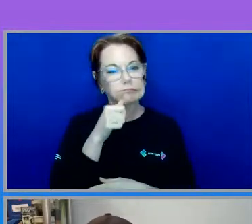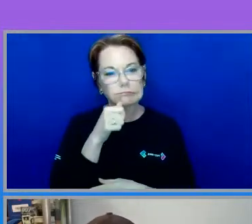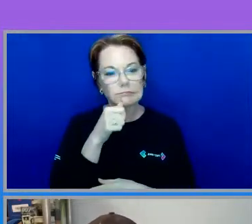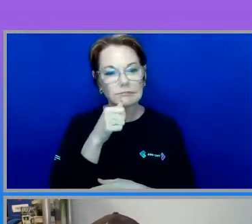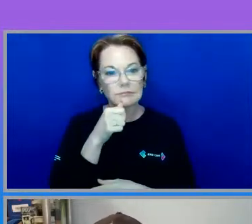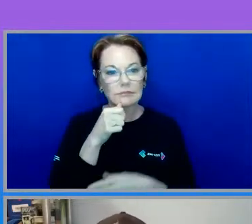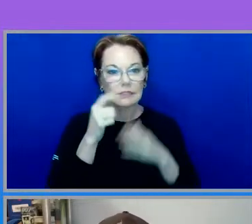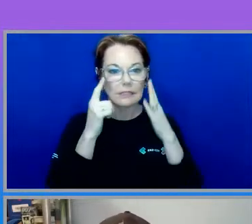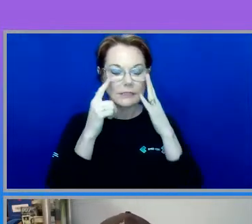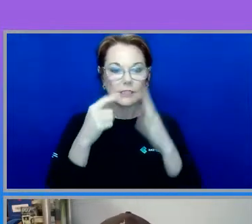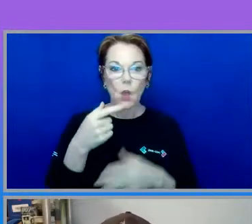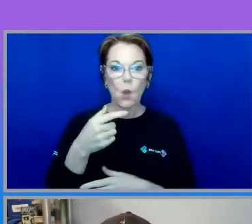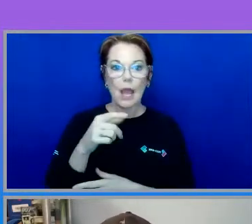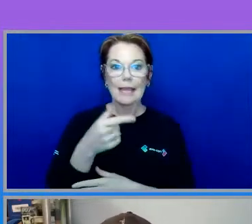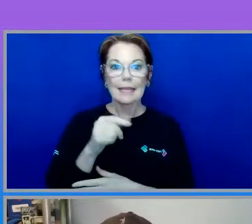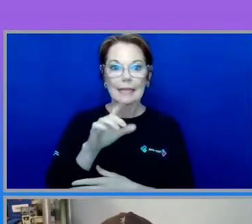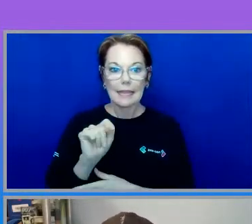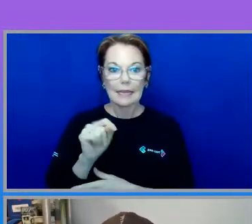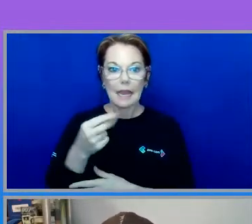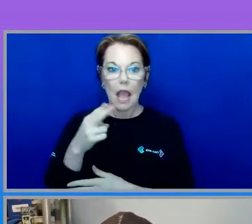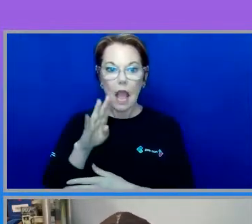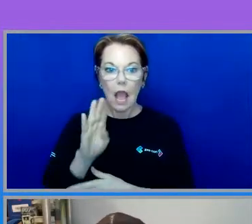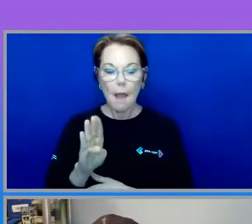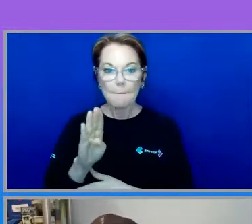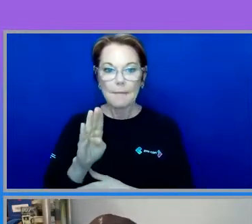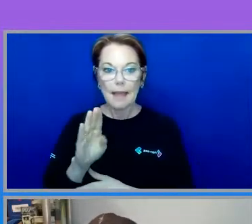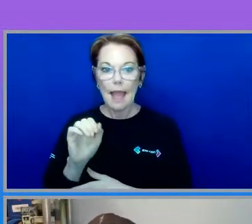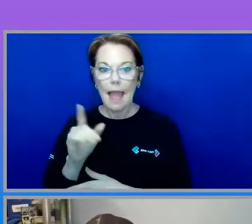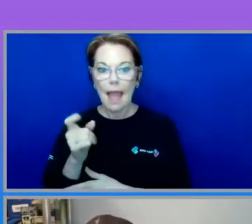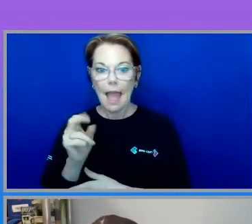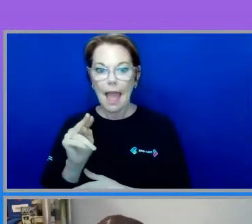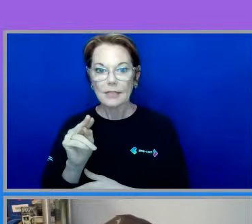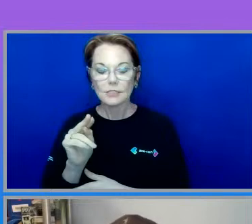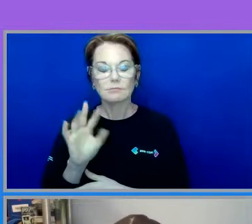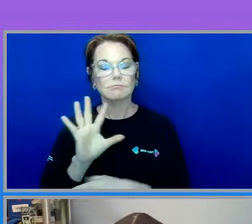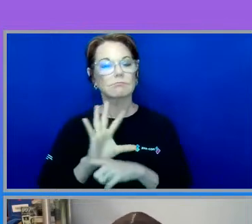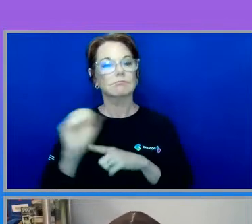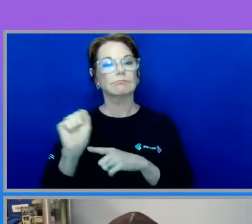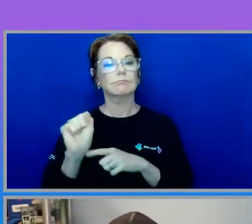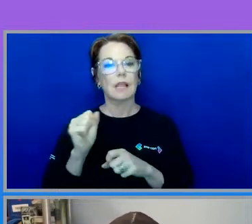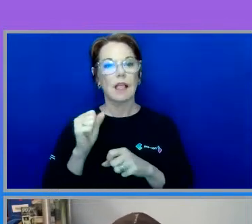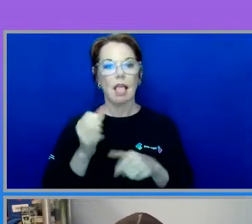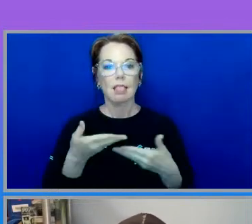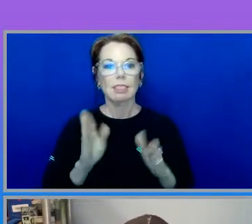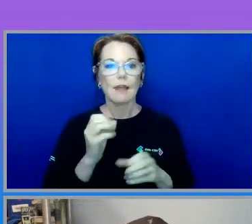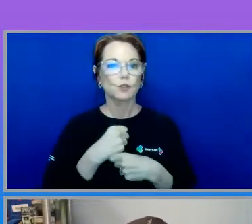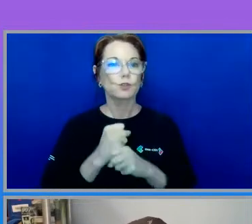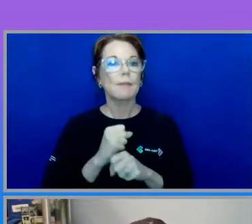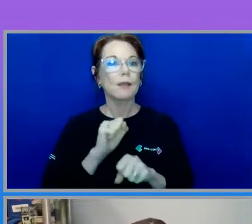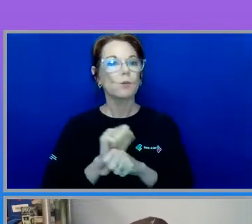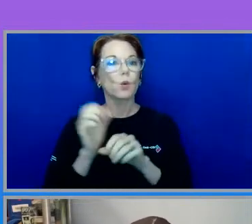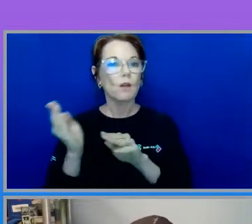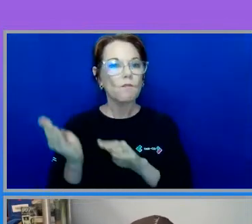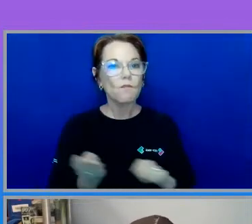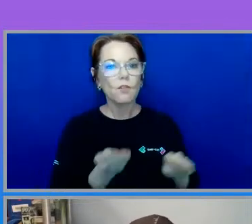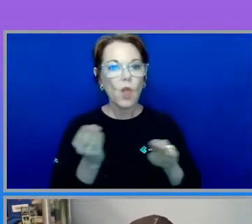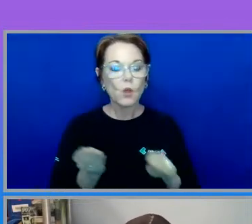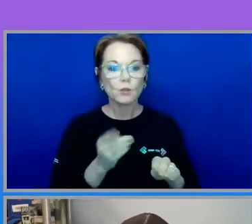comes in. GitHub actions lets you create workflows, automated